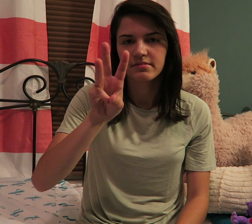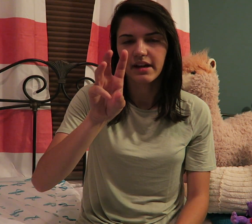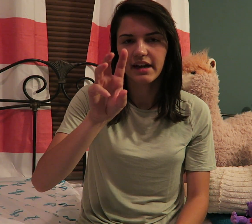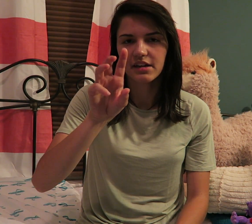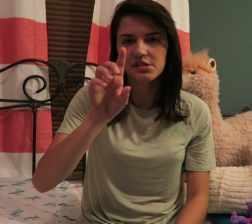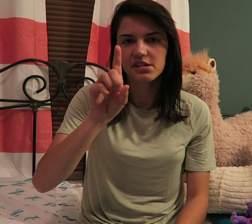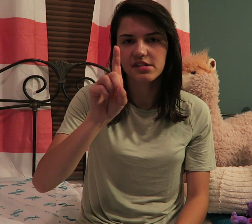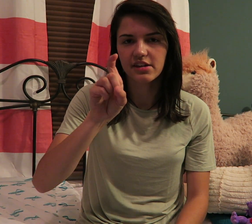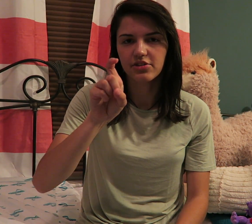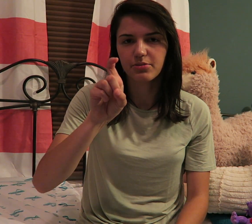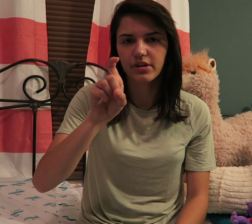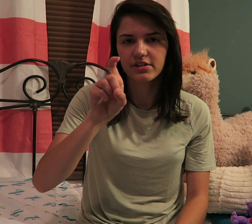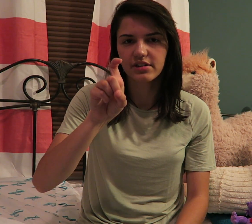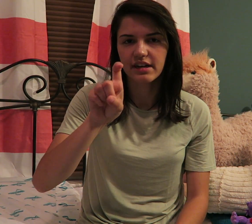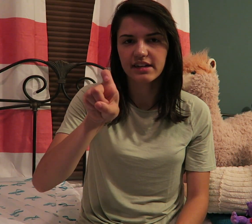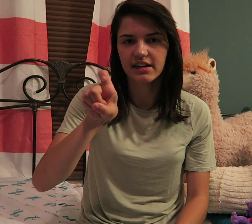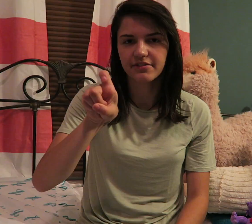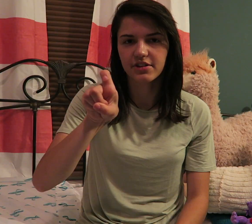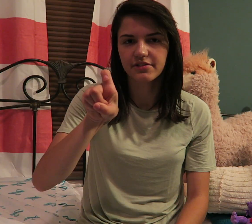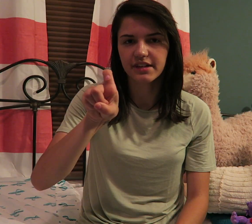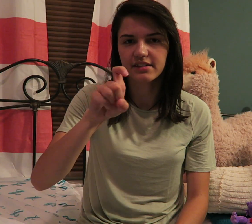X - is taking your pointer and kind of curving it